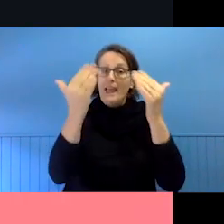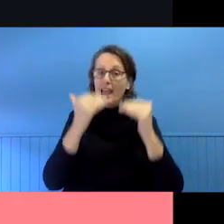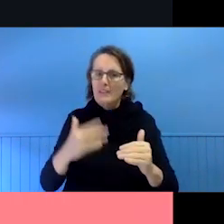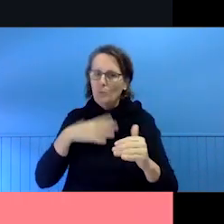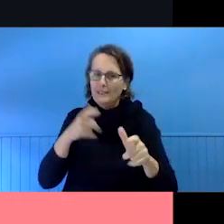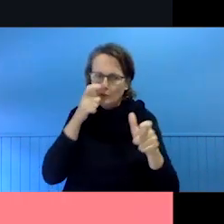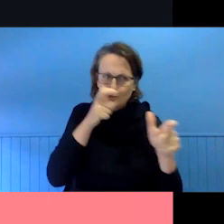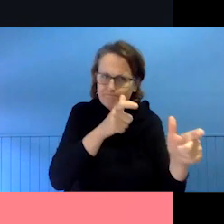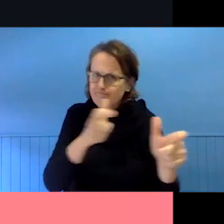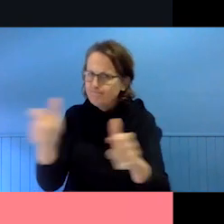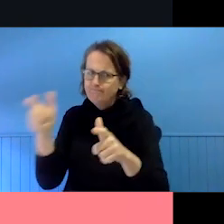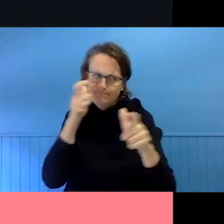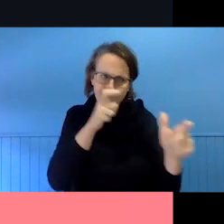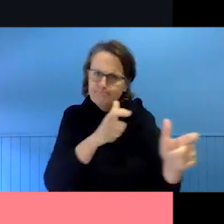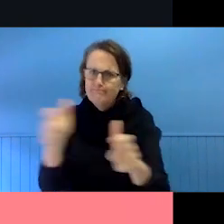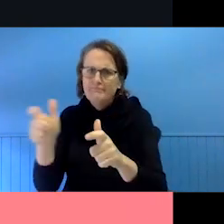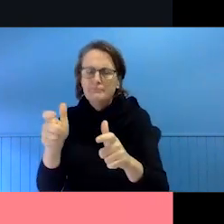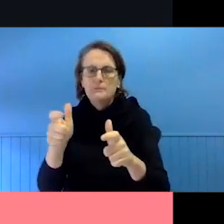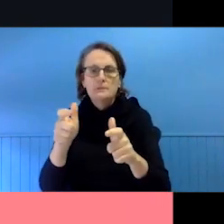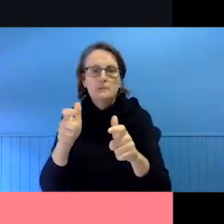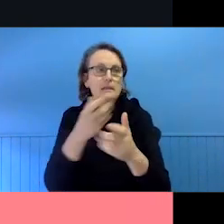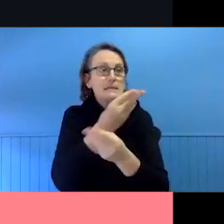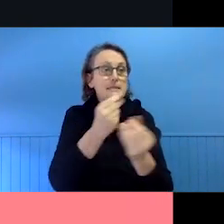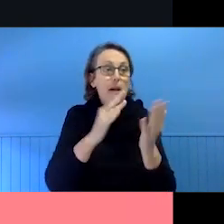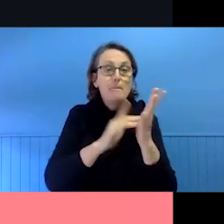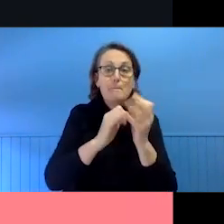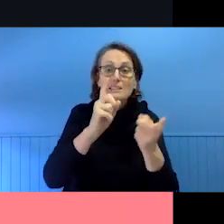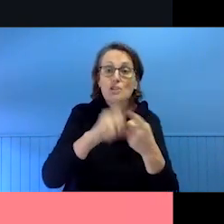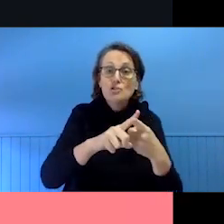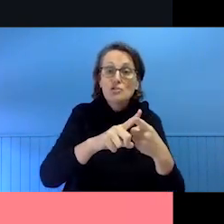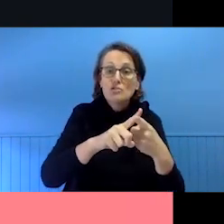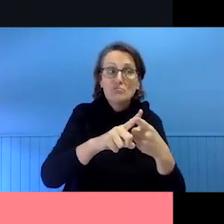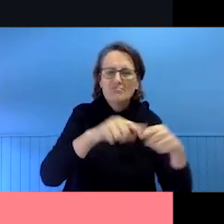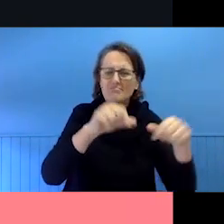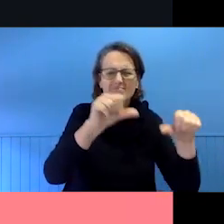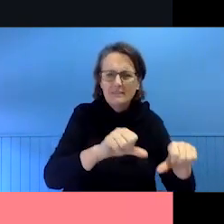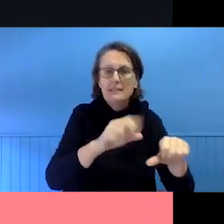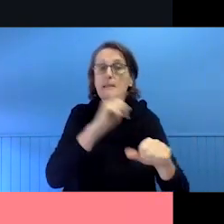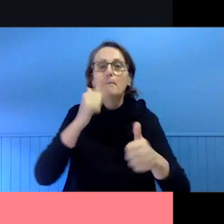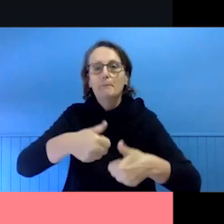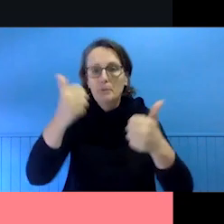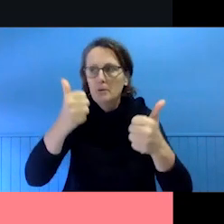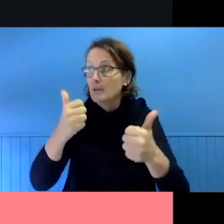You want to think about which messages are working. What's changed, how do you need to adjust your messages to suit